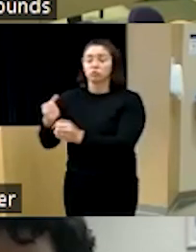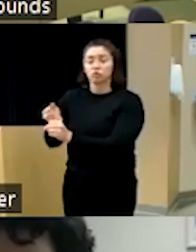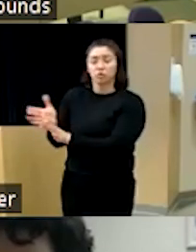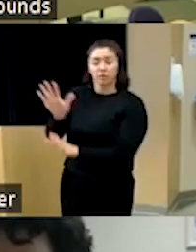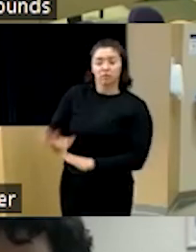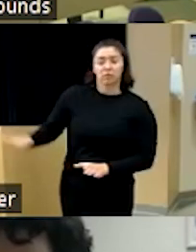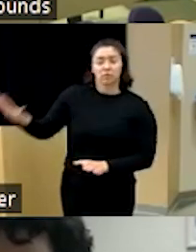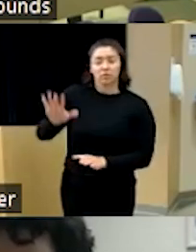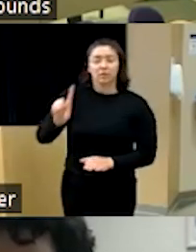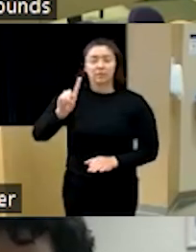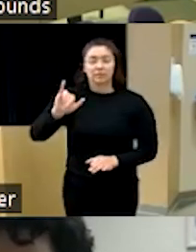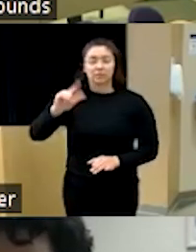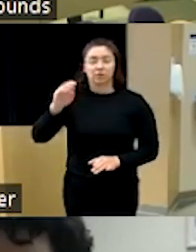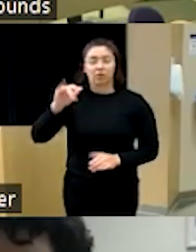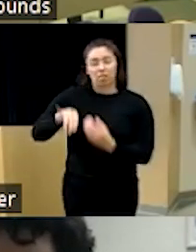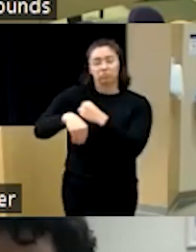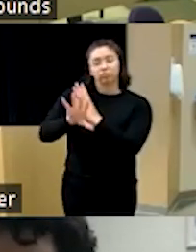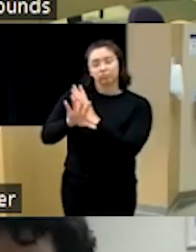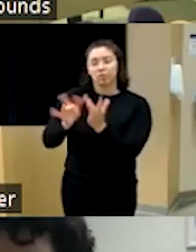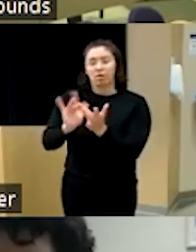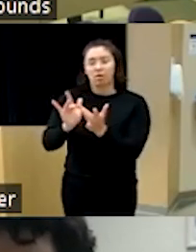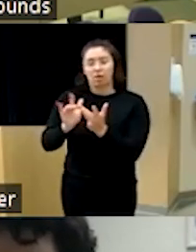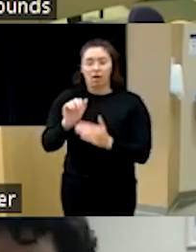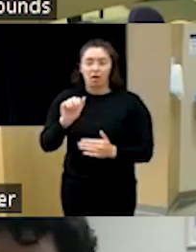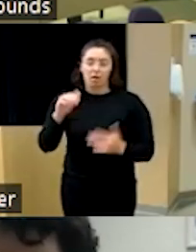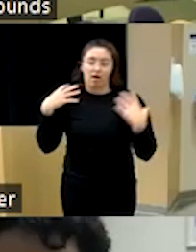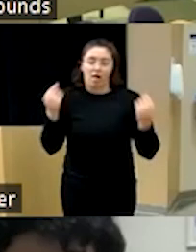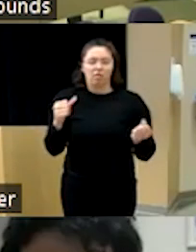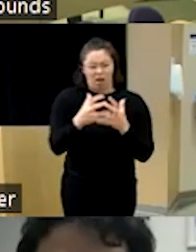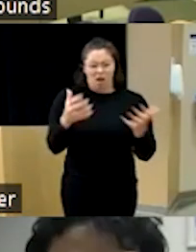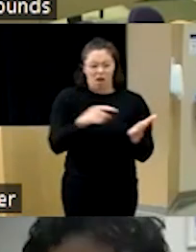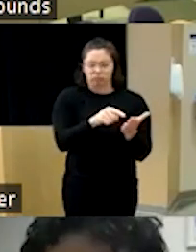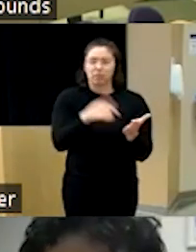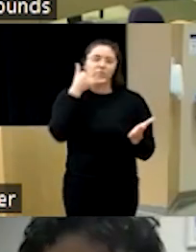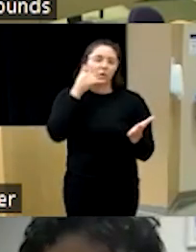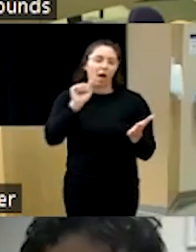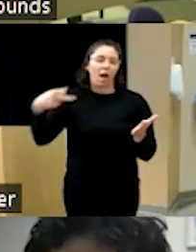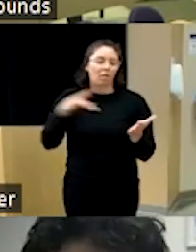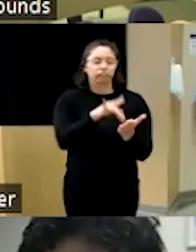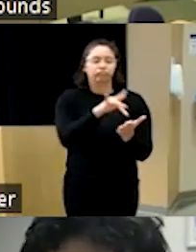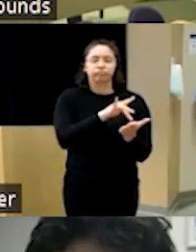digital health and they're really good apps that you can use and I keep telling my patients